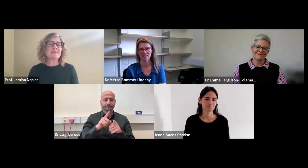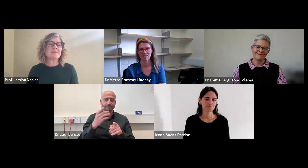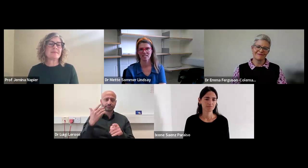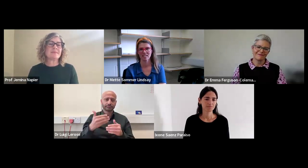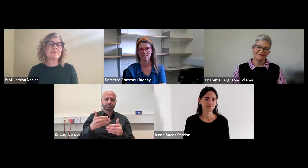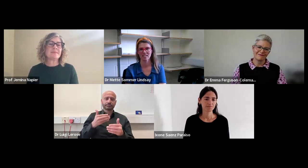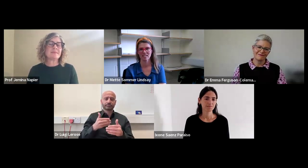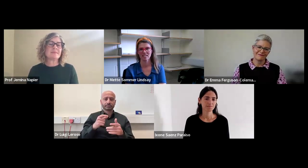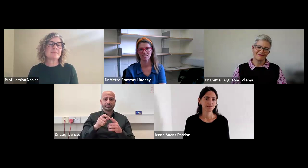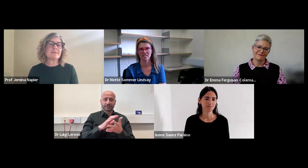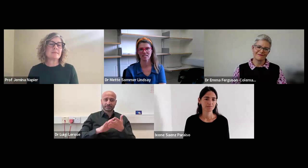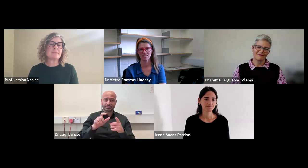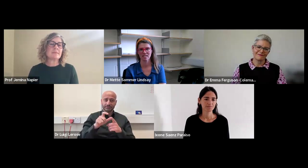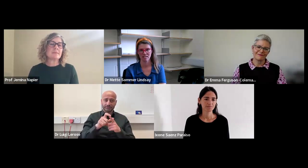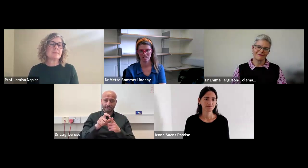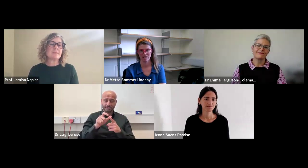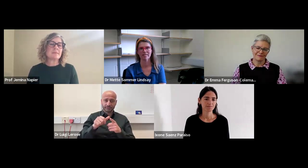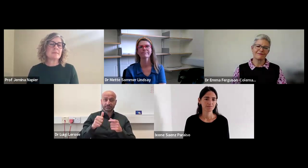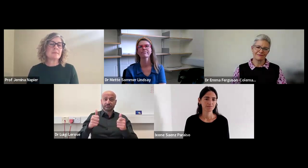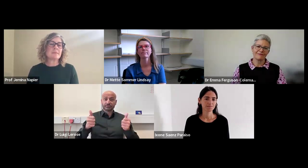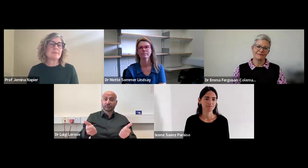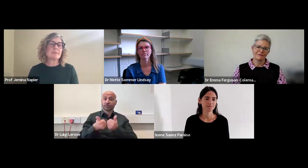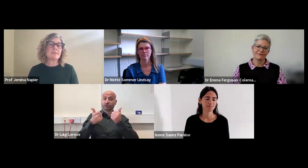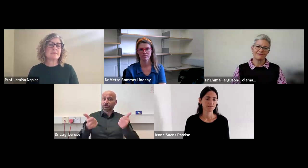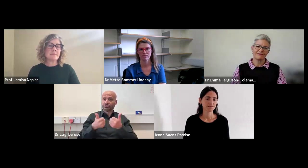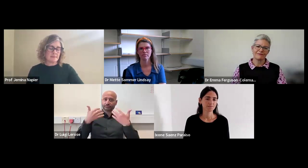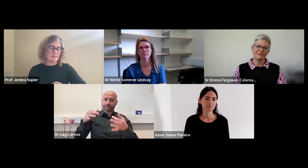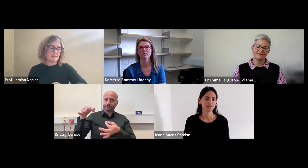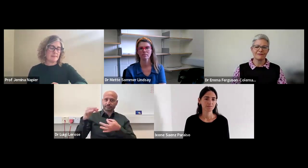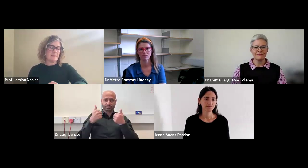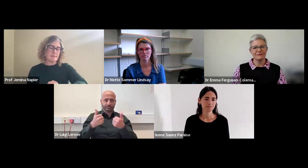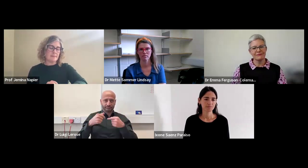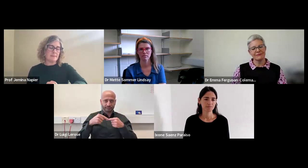to that first question I think that really going back to before I did my PhD -- well,